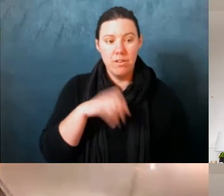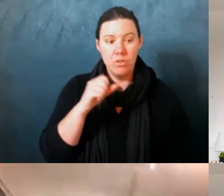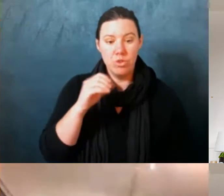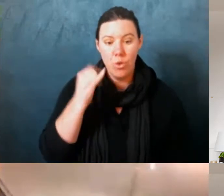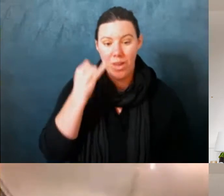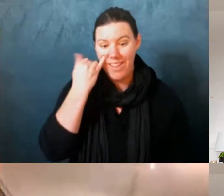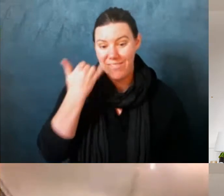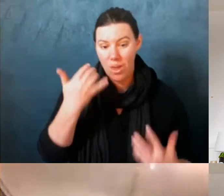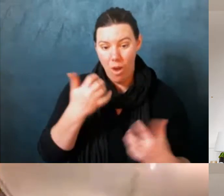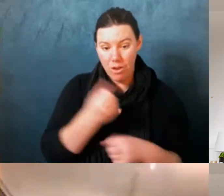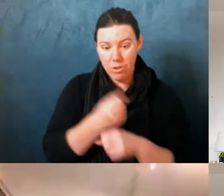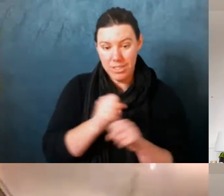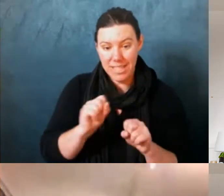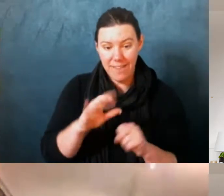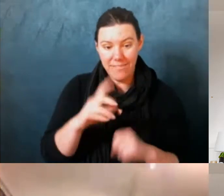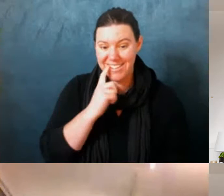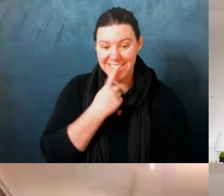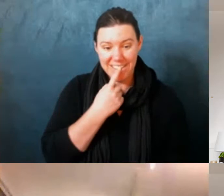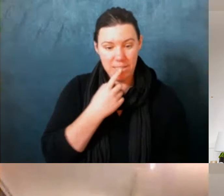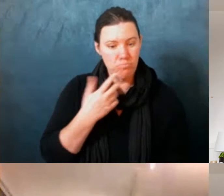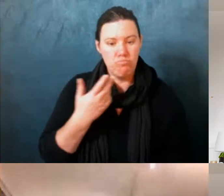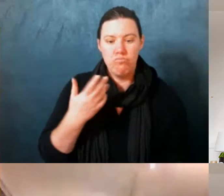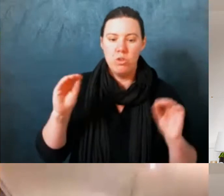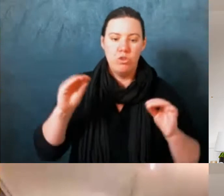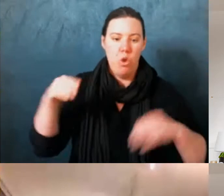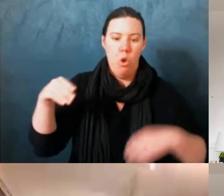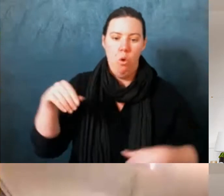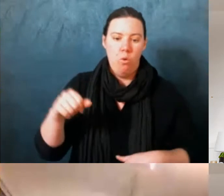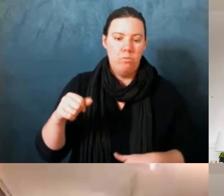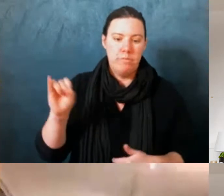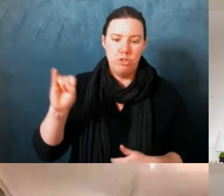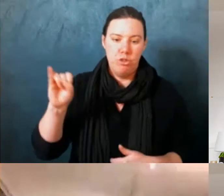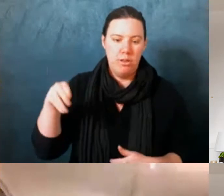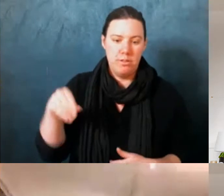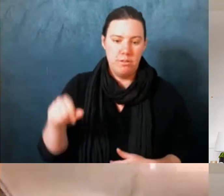or like, they cannot cover, and they cannot give out pocket money